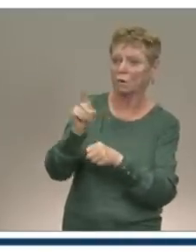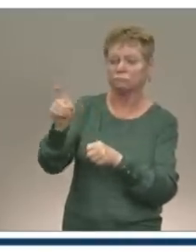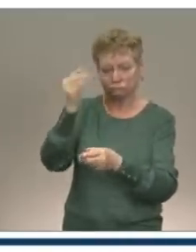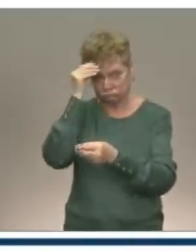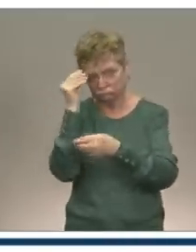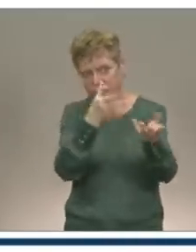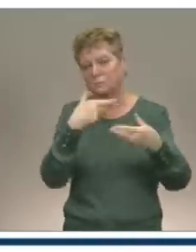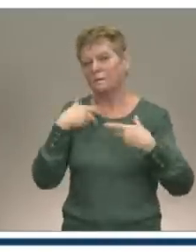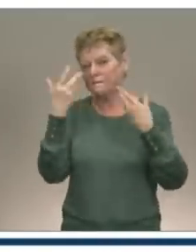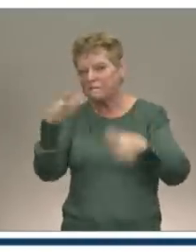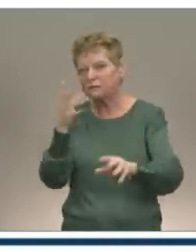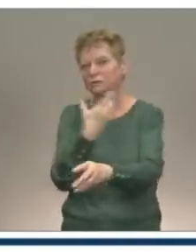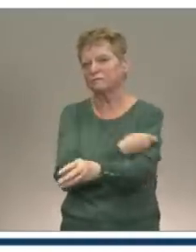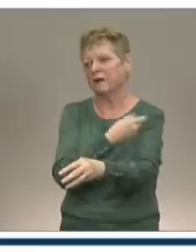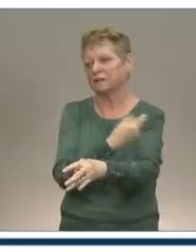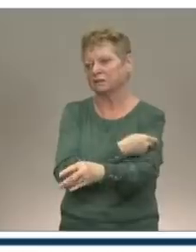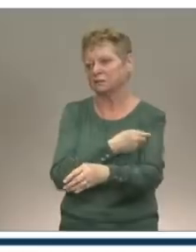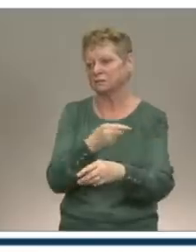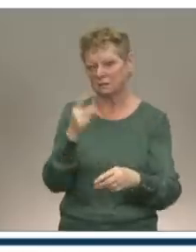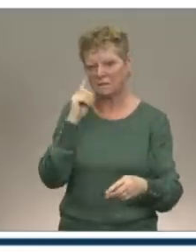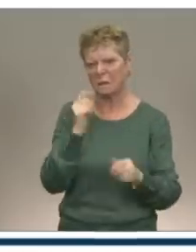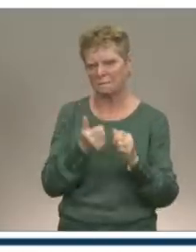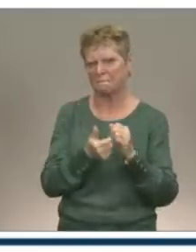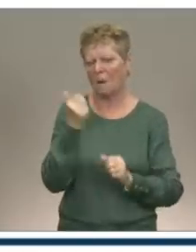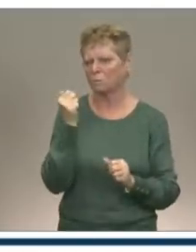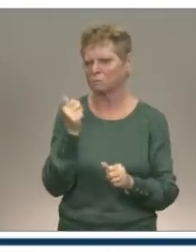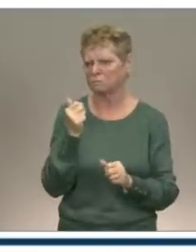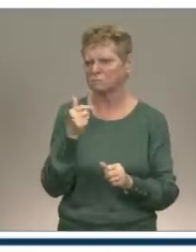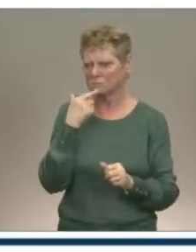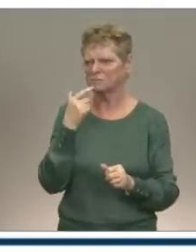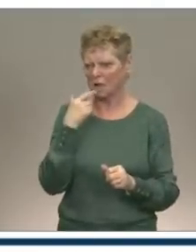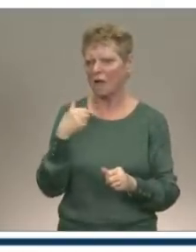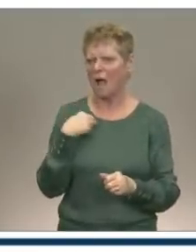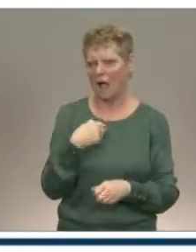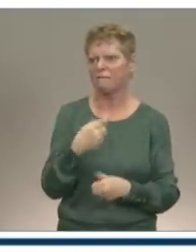from the premier almost all of them are saying that they have had at least one dose of vaccine